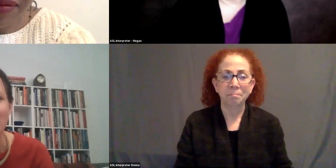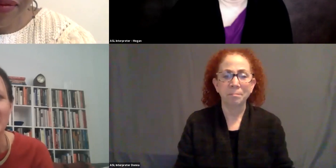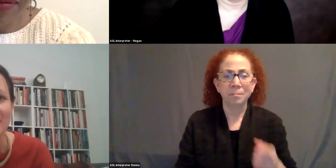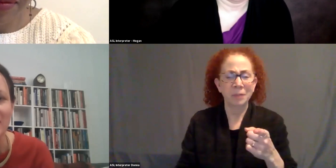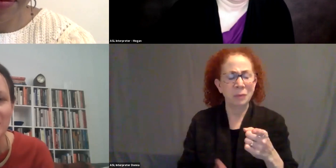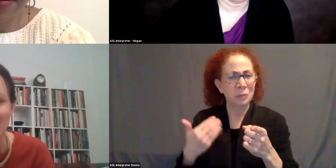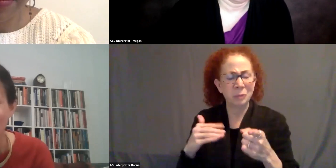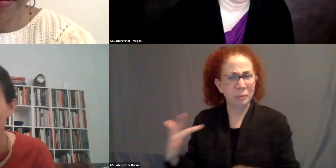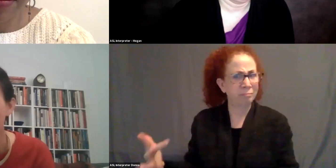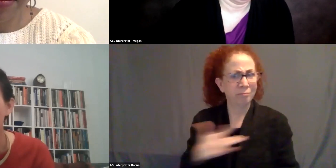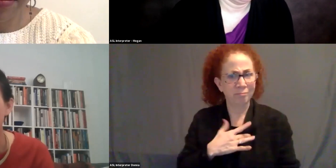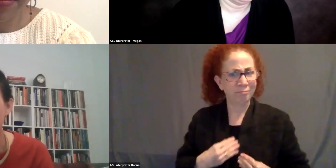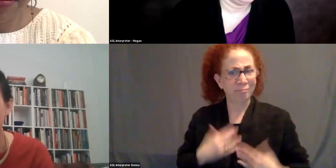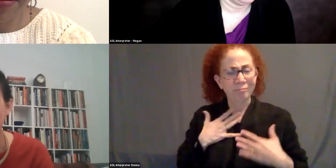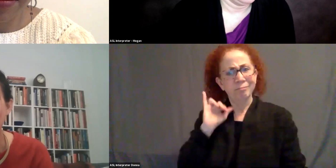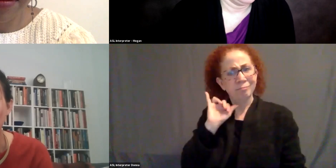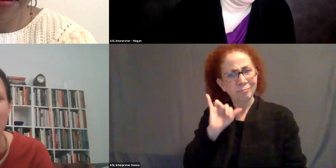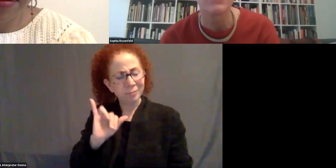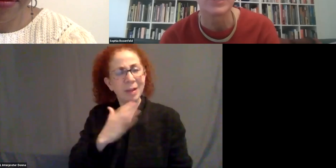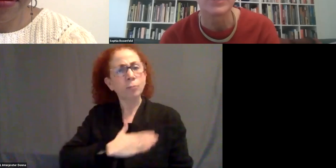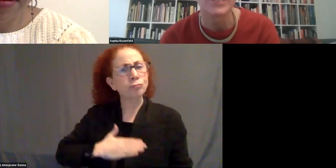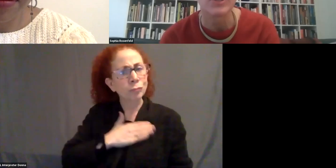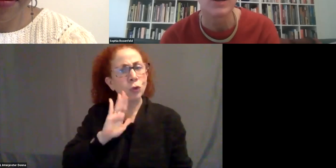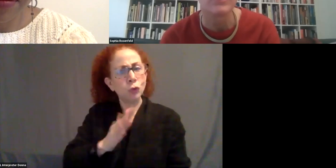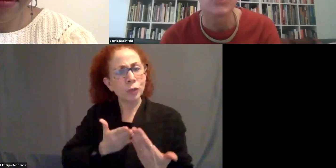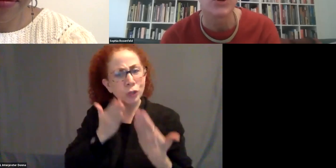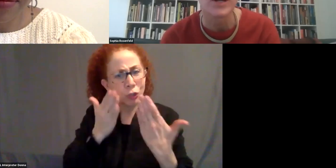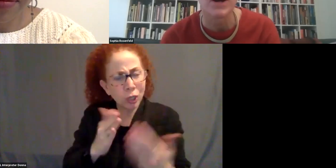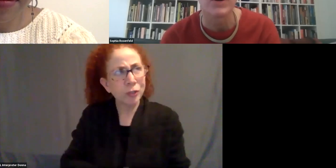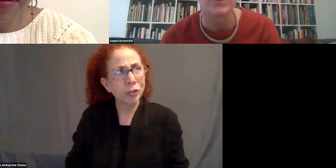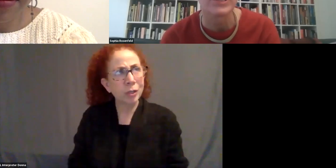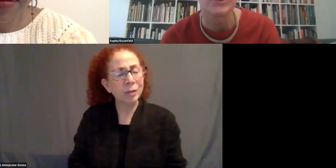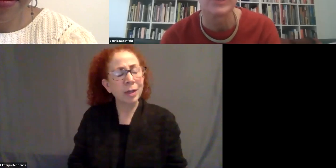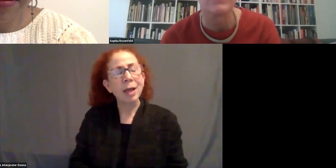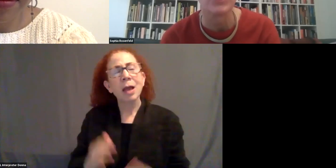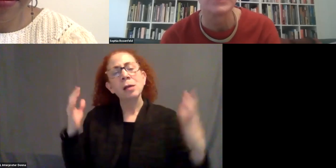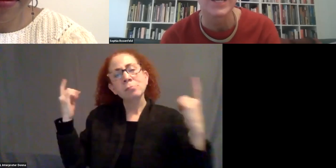I like very much your suggestion that rather than sit around and worry about whether children have always